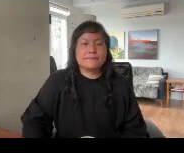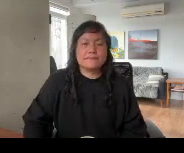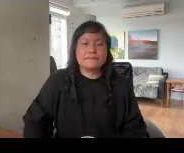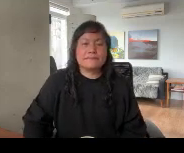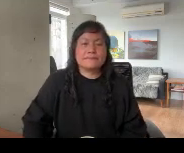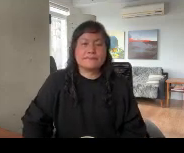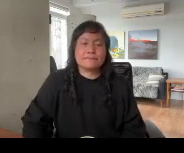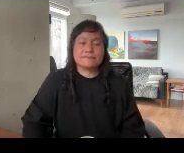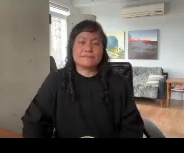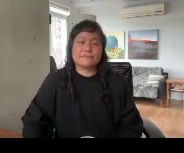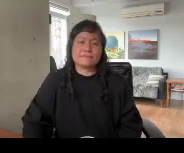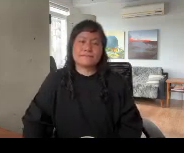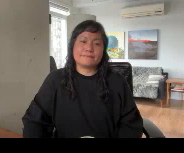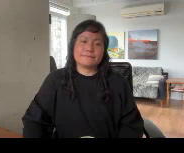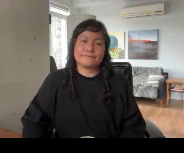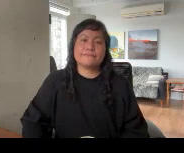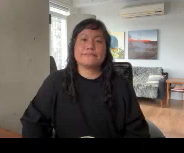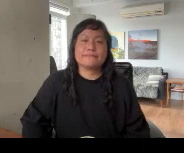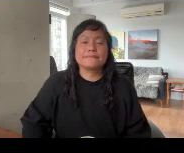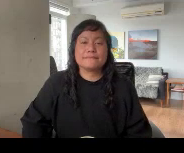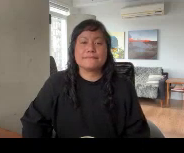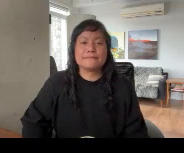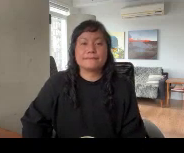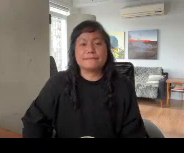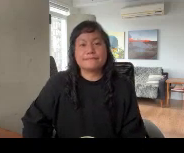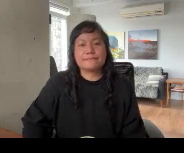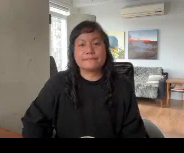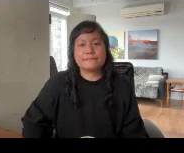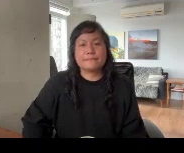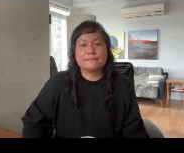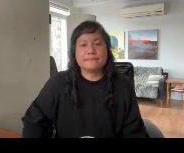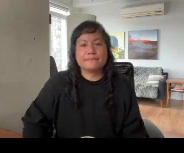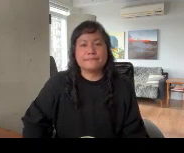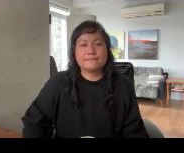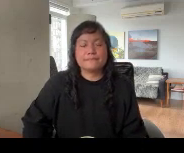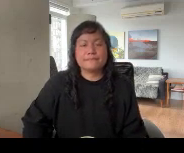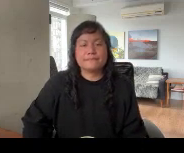we did a quick look around at other institutions and we noticed that McGill is not unique in their